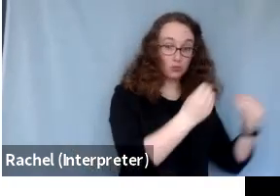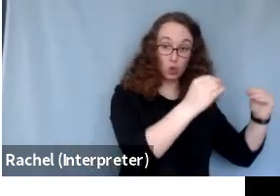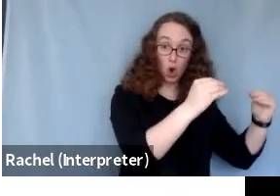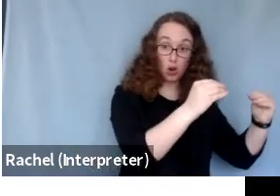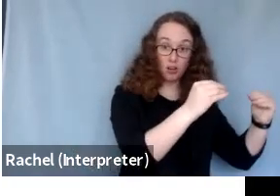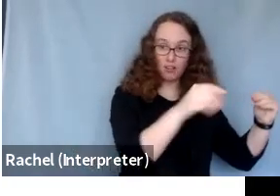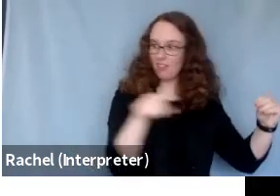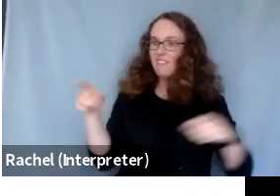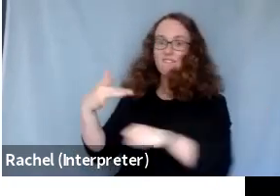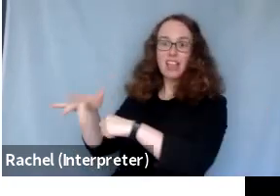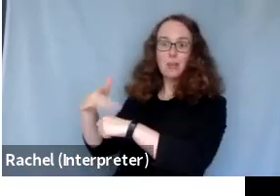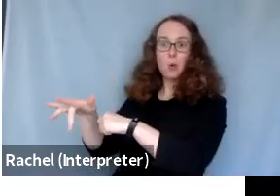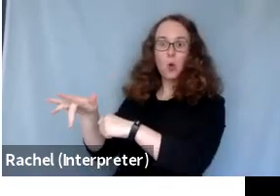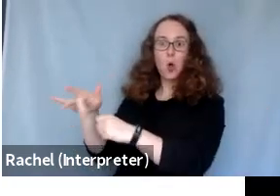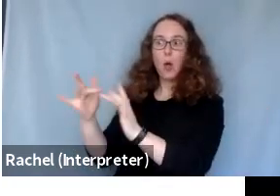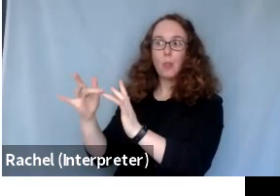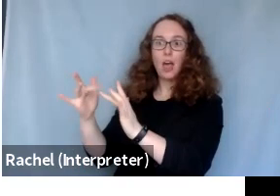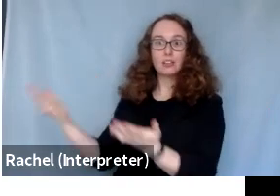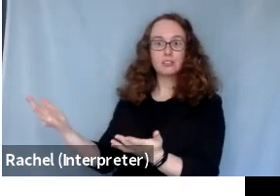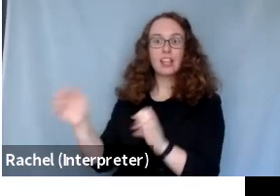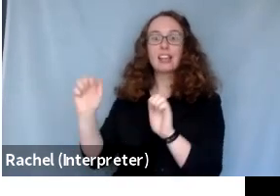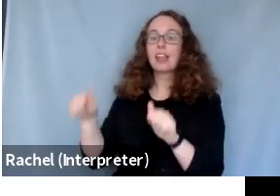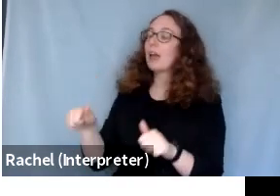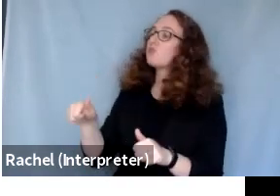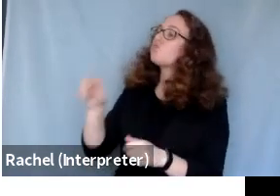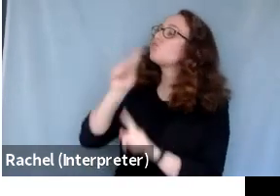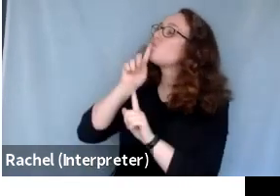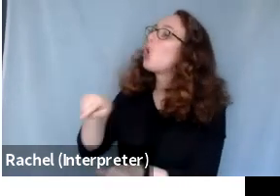choice to either ship it to wherever you like, or